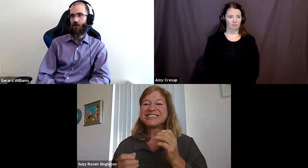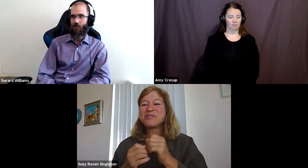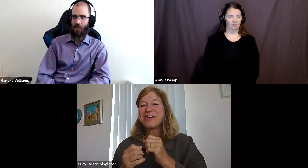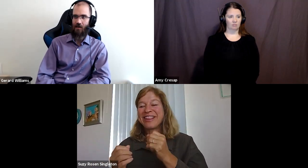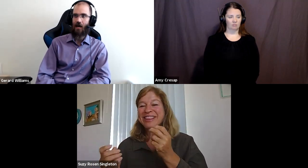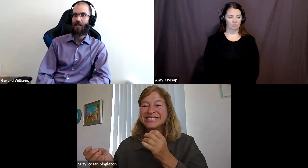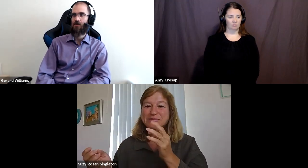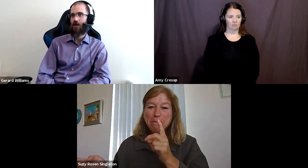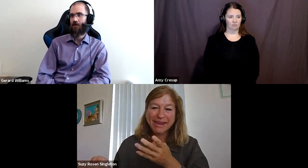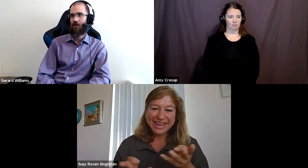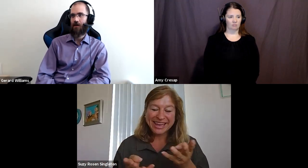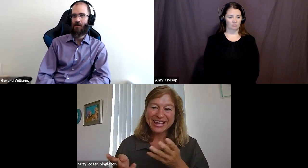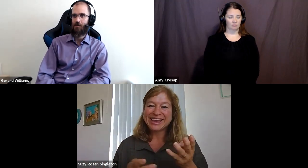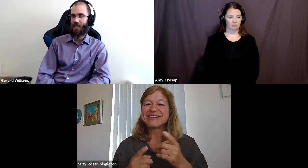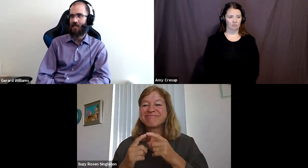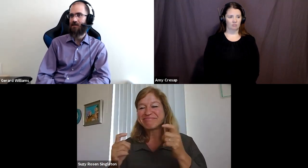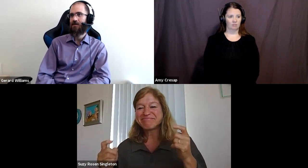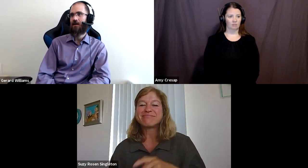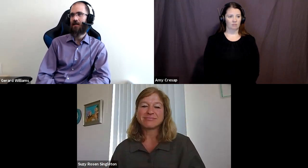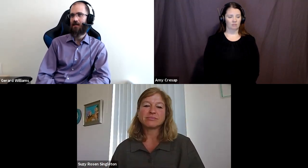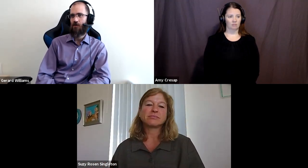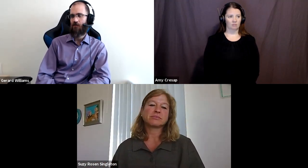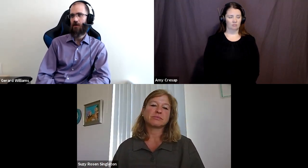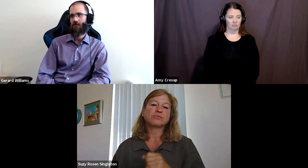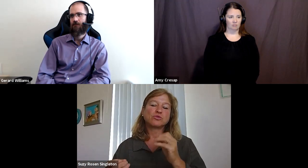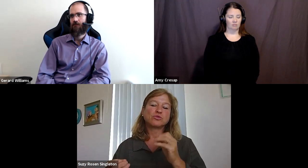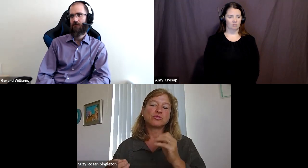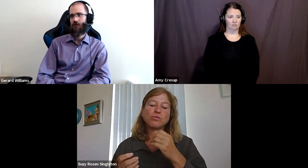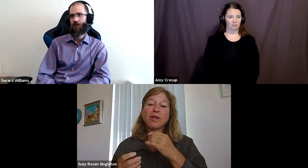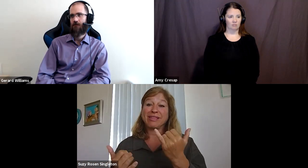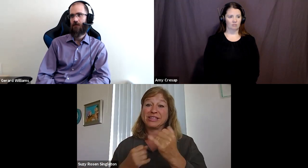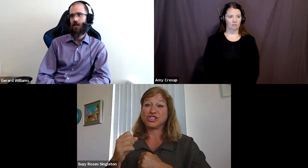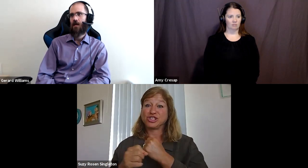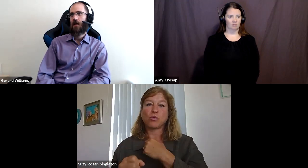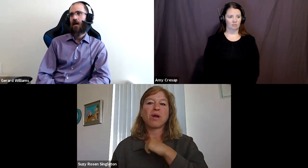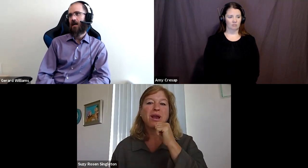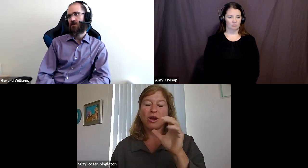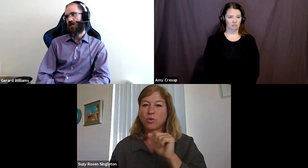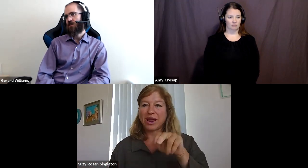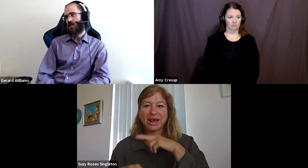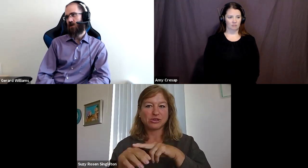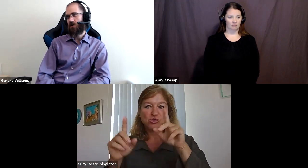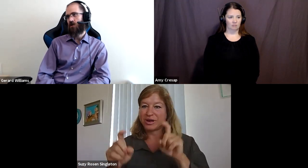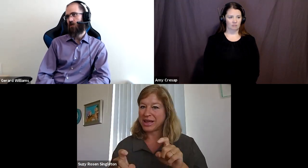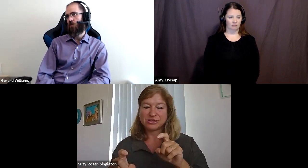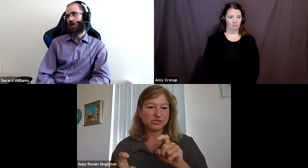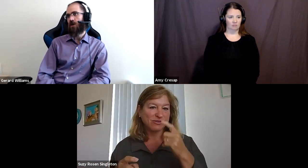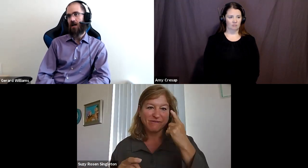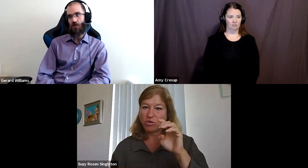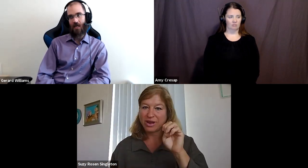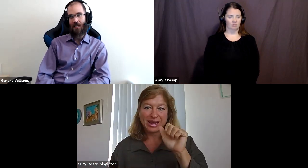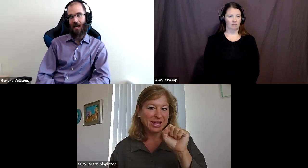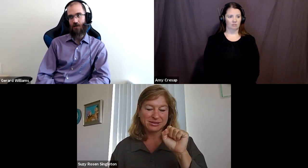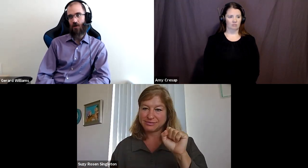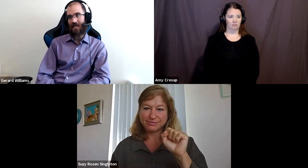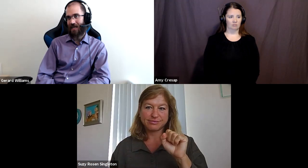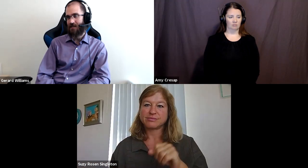With font size, with speed, so forth. So this year we're not doing a national test